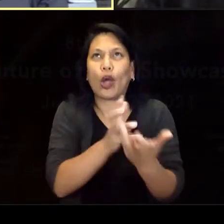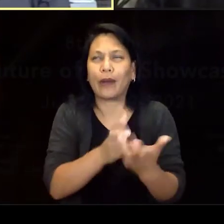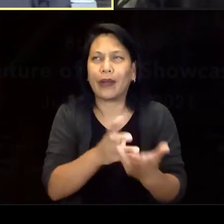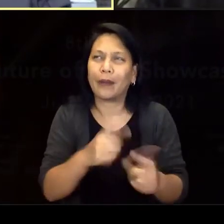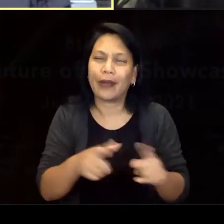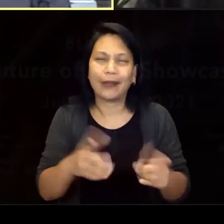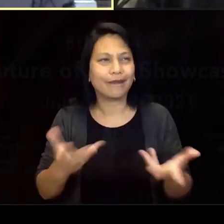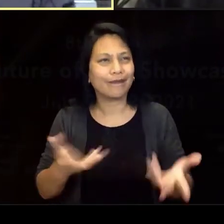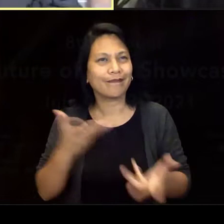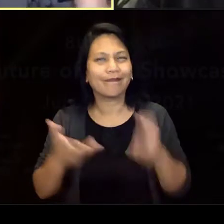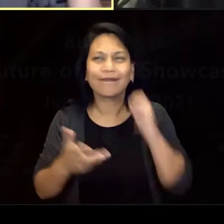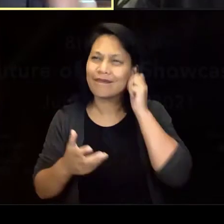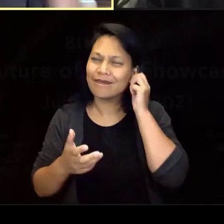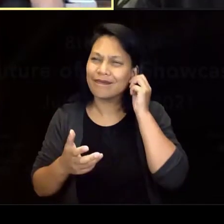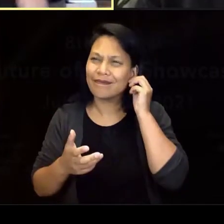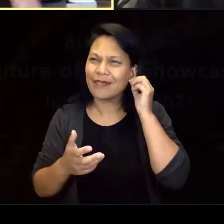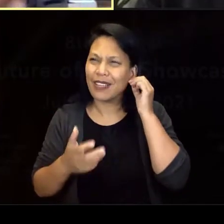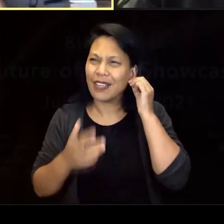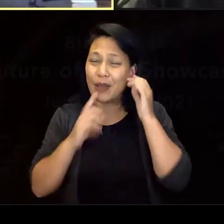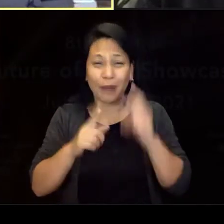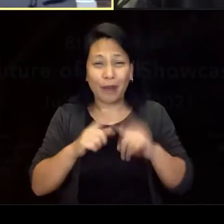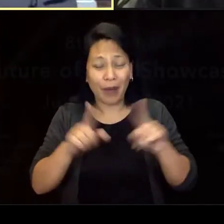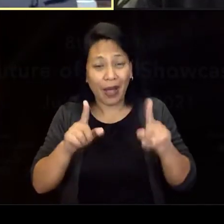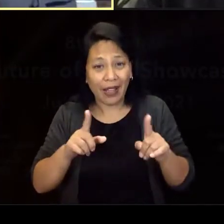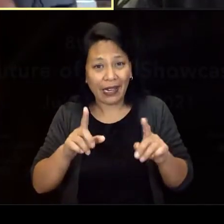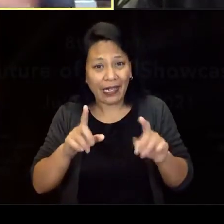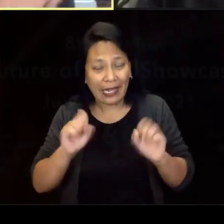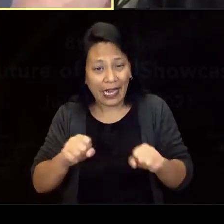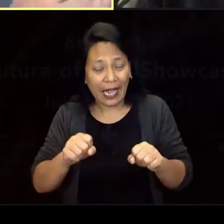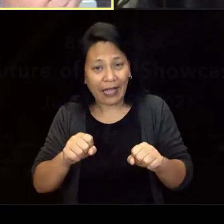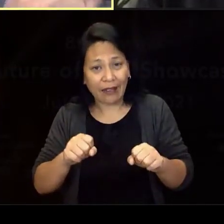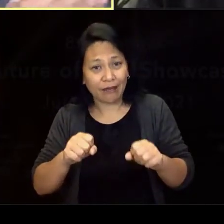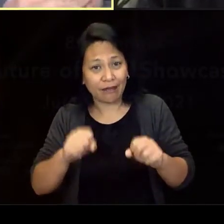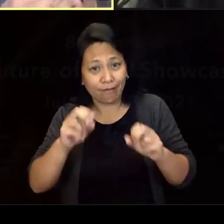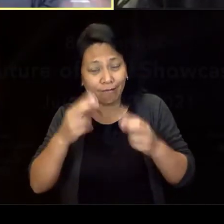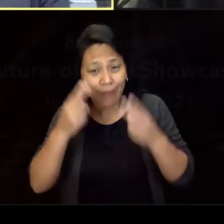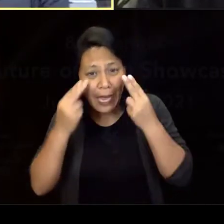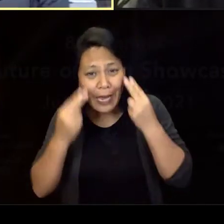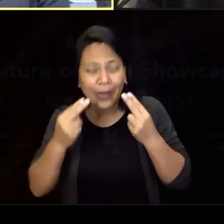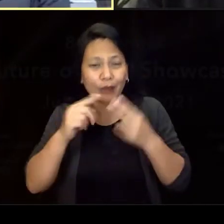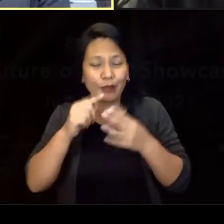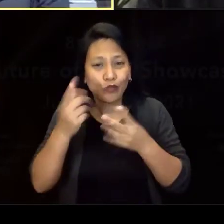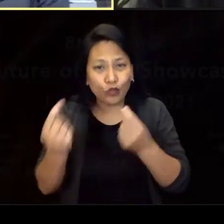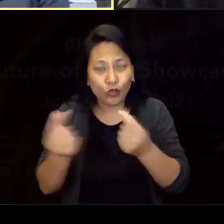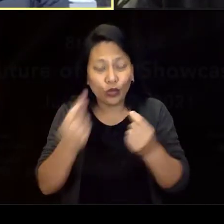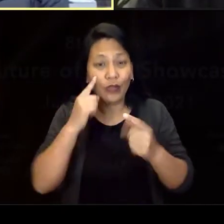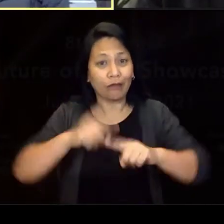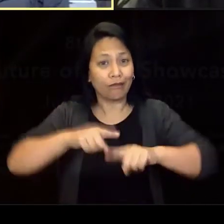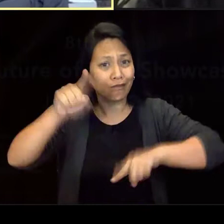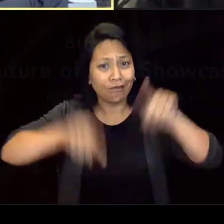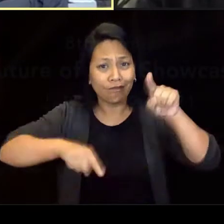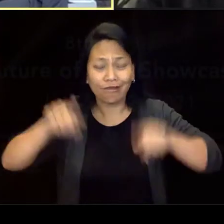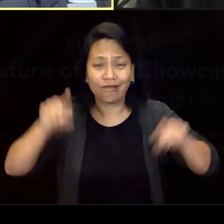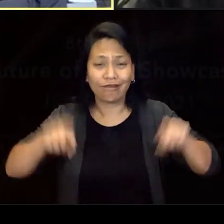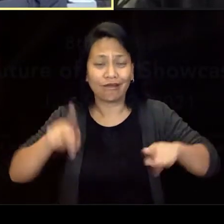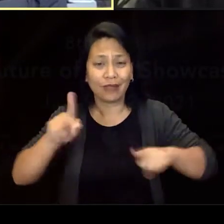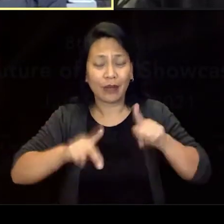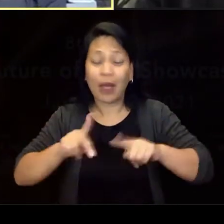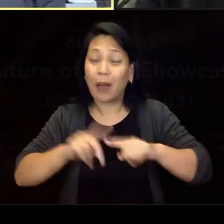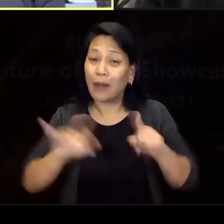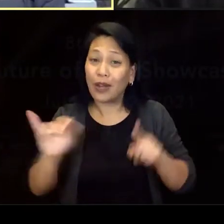Like be able to work on all different skin types and all different skin tones, but also personability is a huge